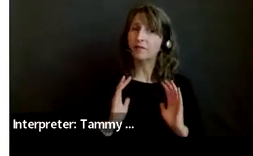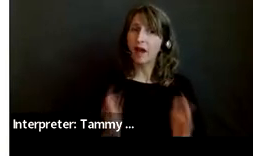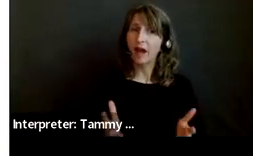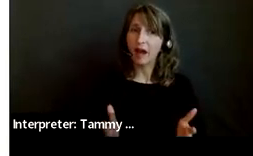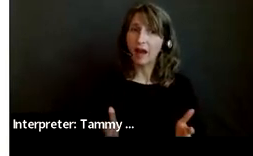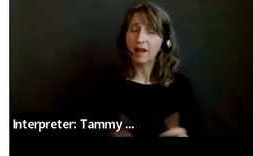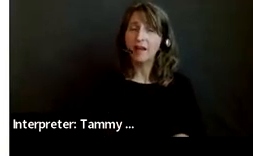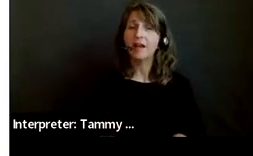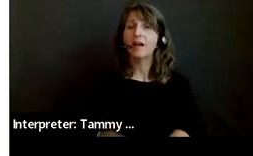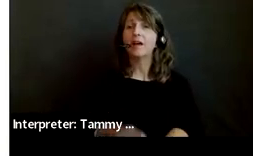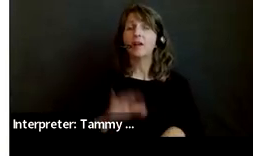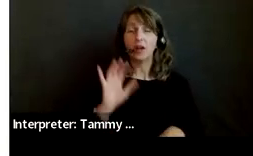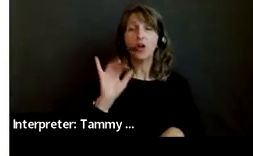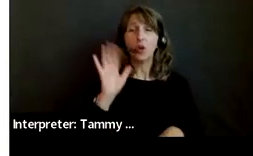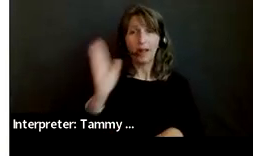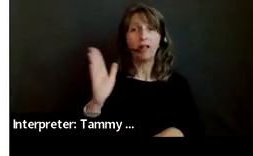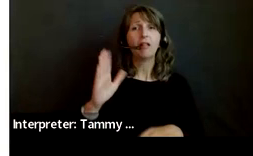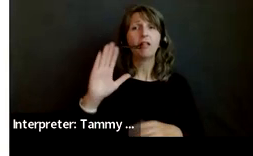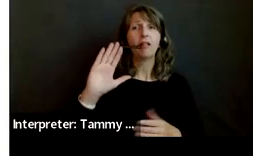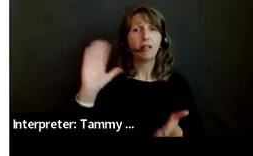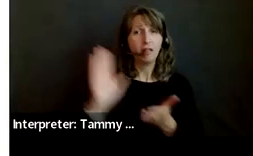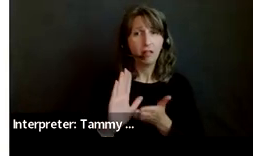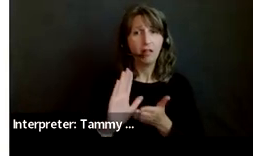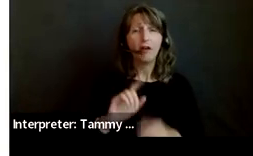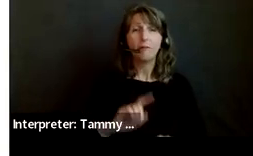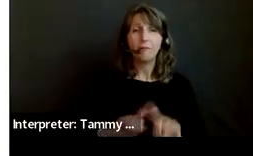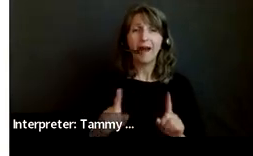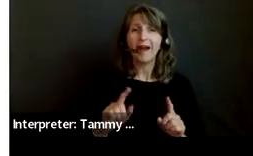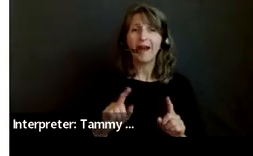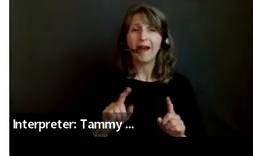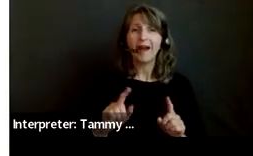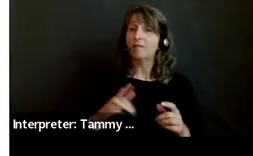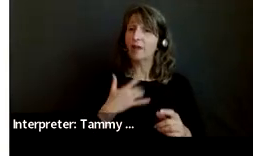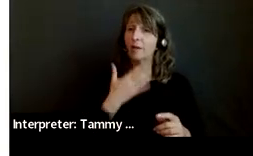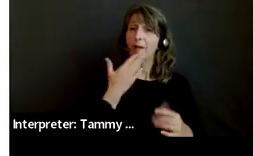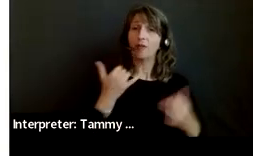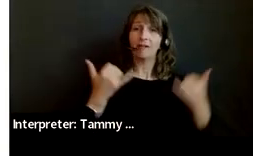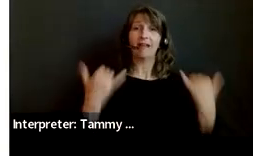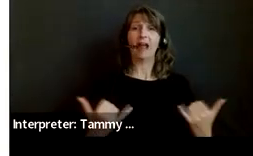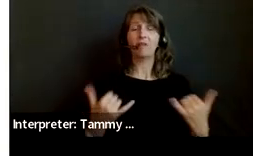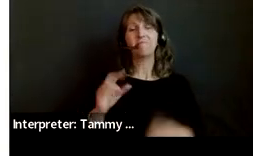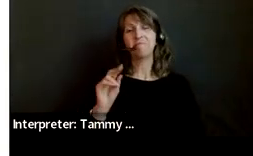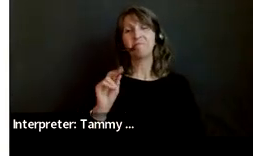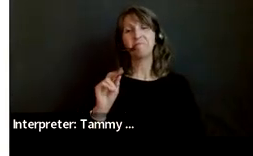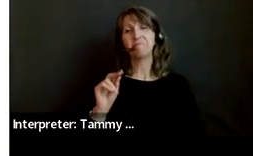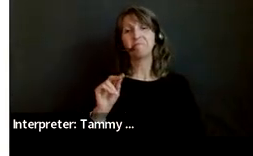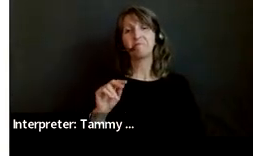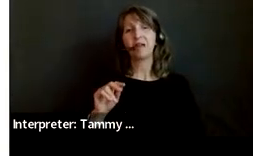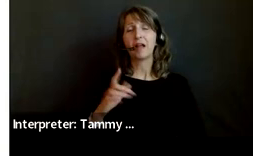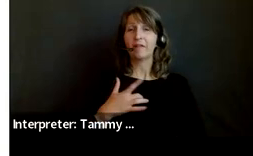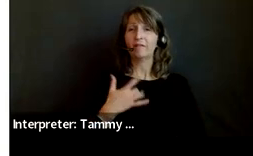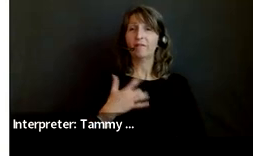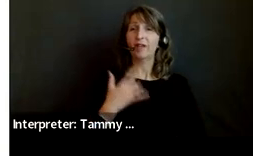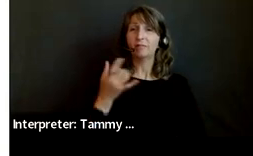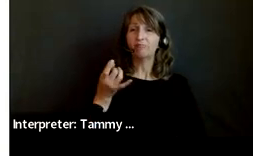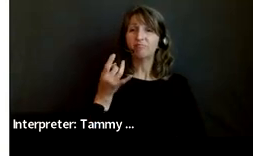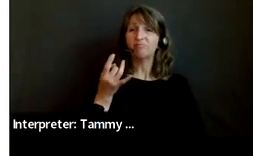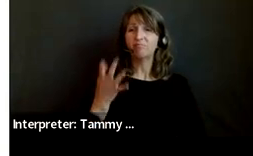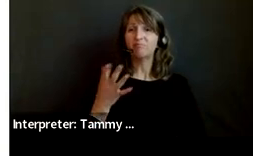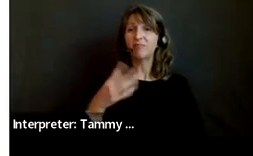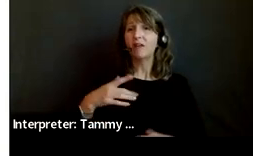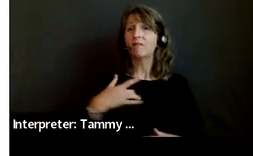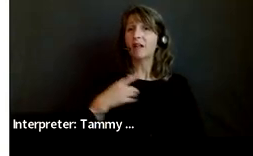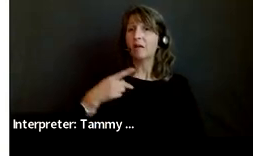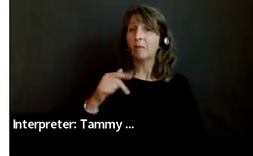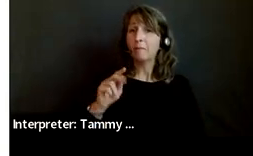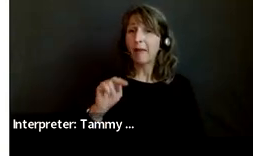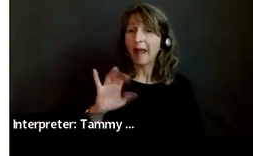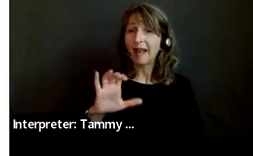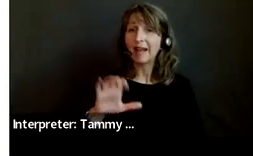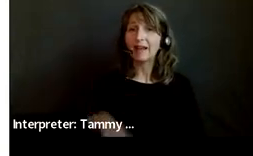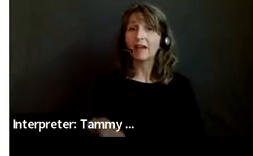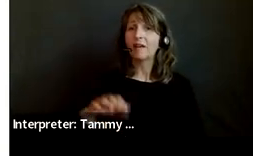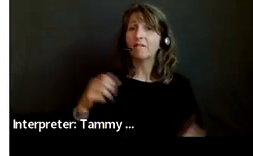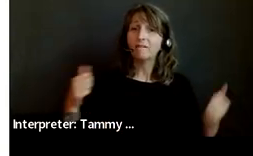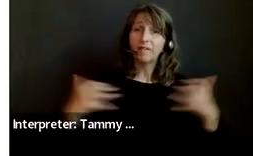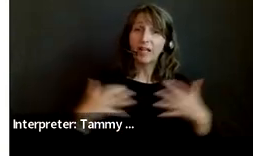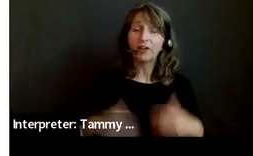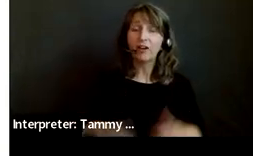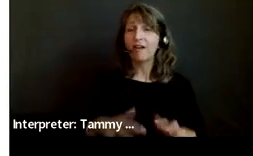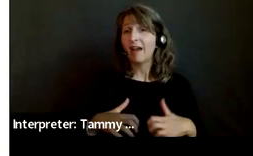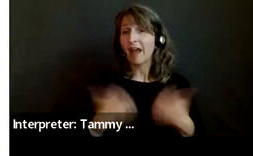It is appropriate for someone to have these feelings of panic, of fear, of anger when they have been through a trauma.